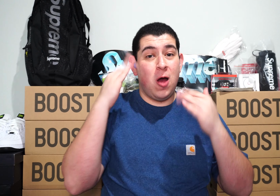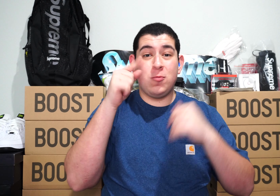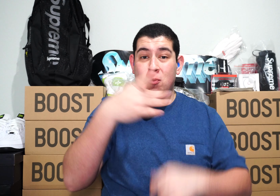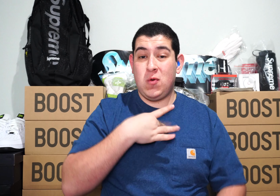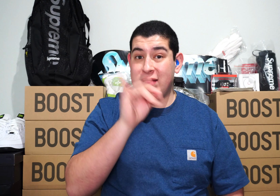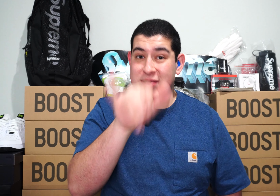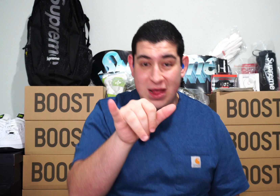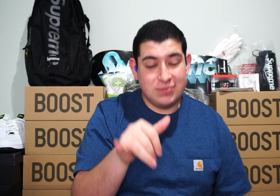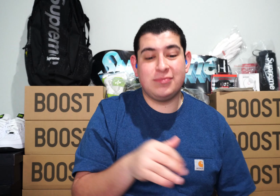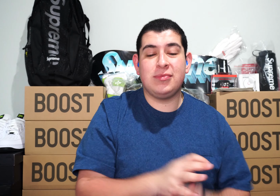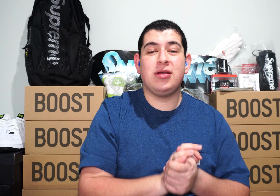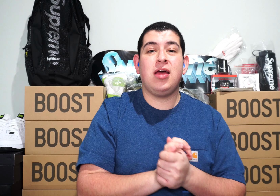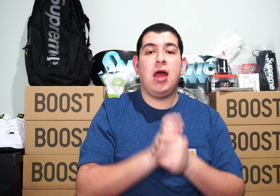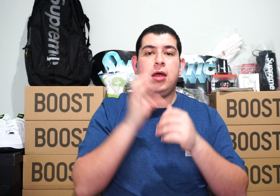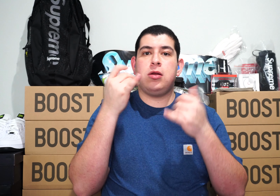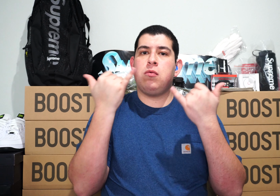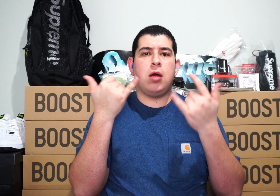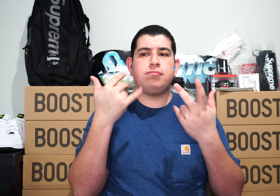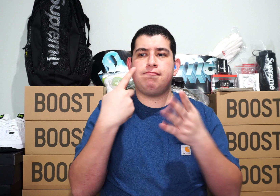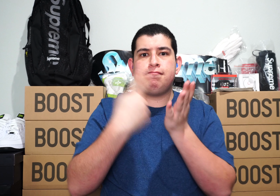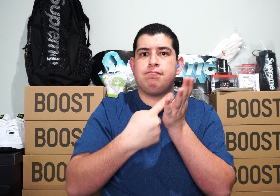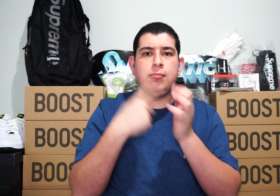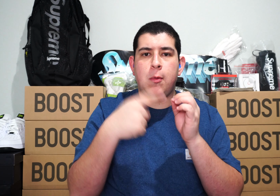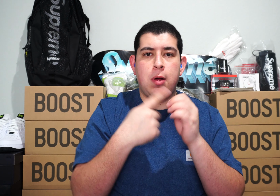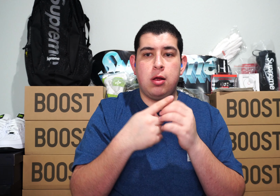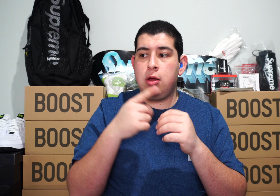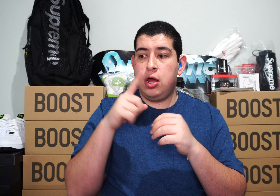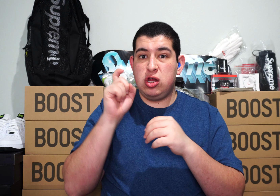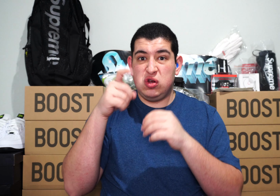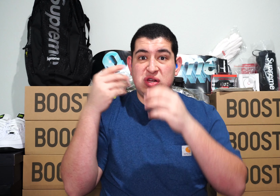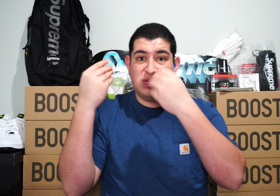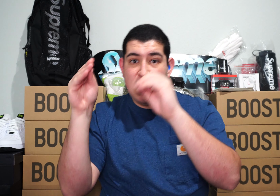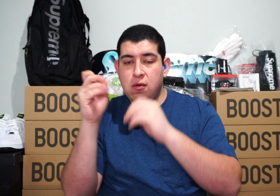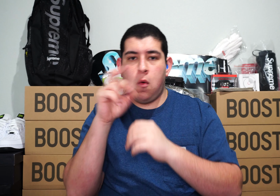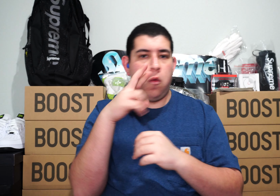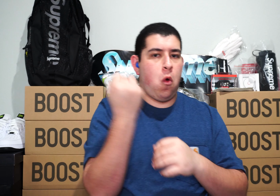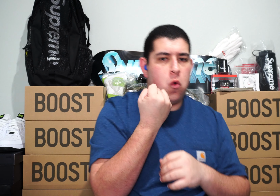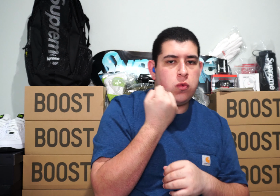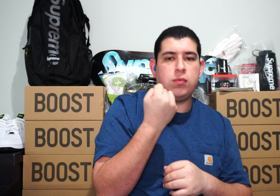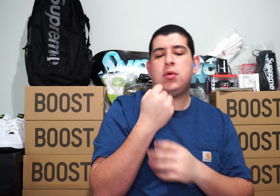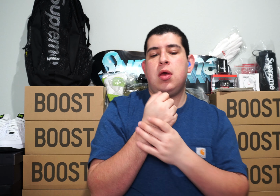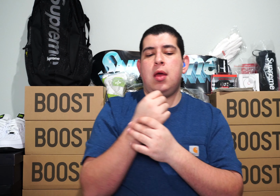I hope you enjoyed that clips! Now I will talking about resell this sneaker. Should we hold or sell?